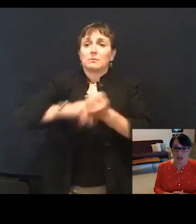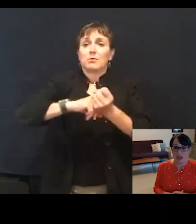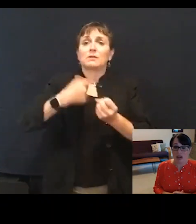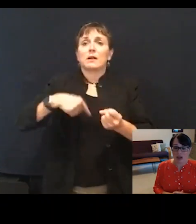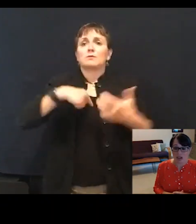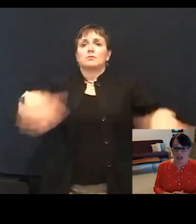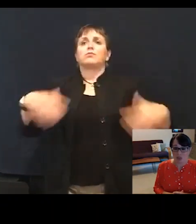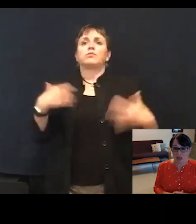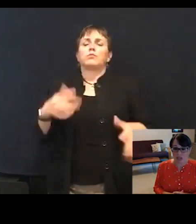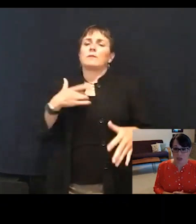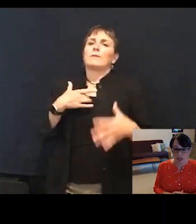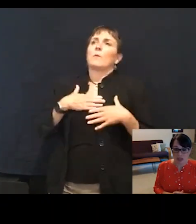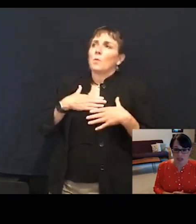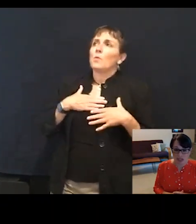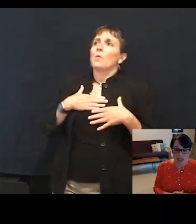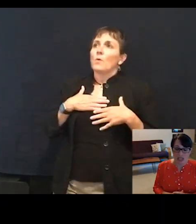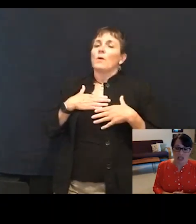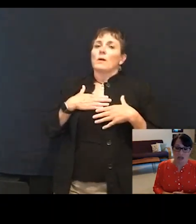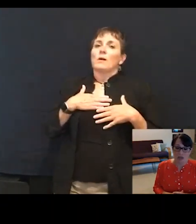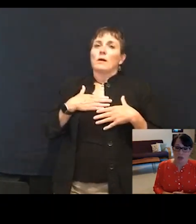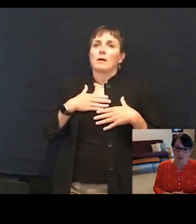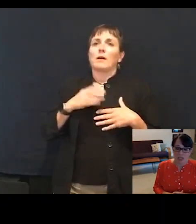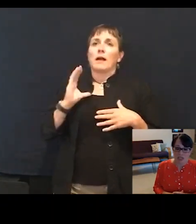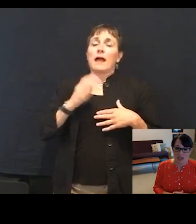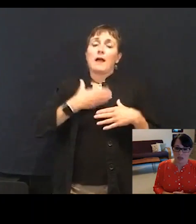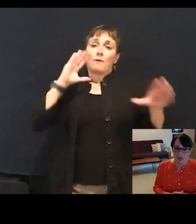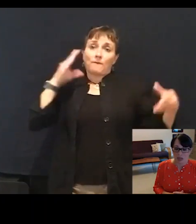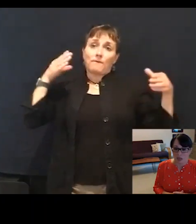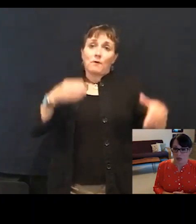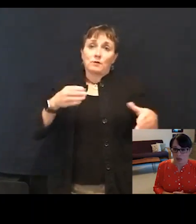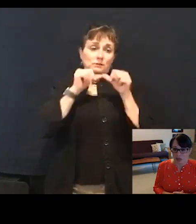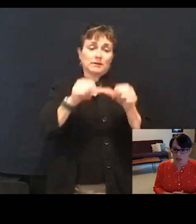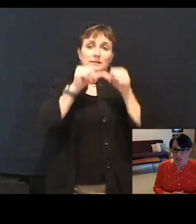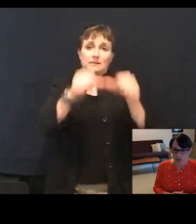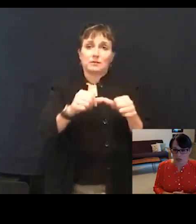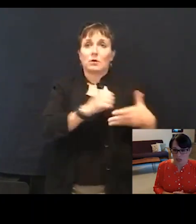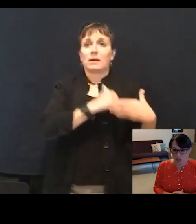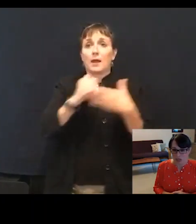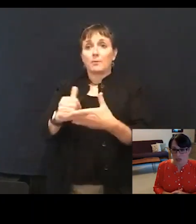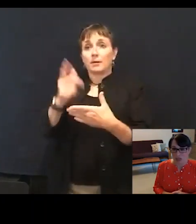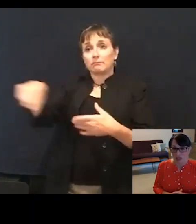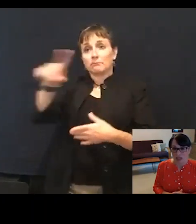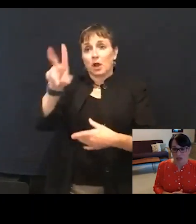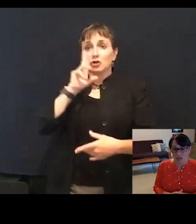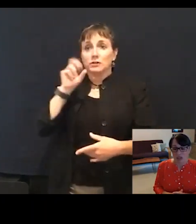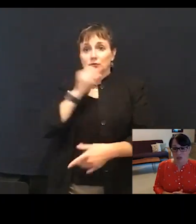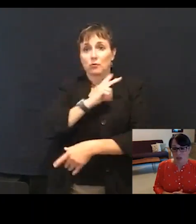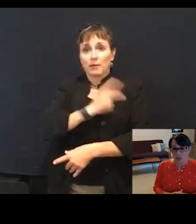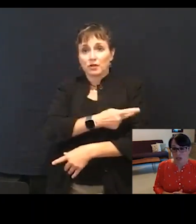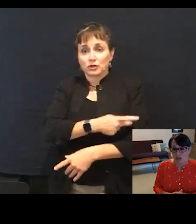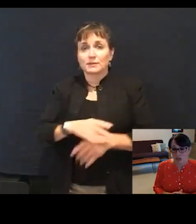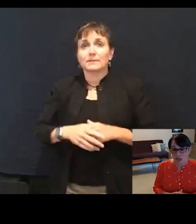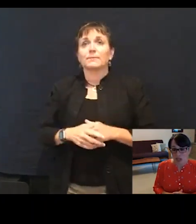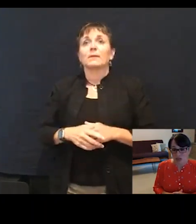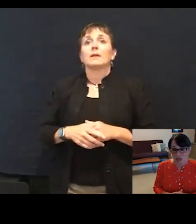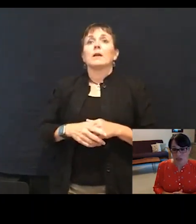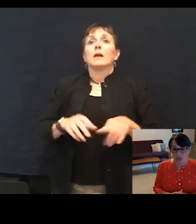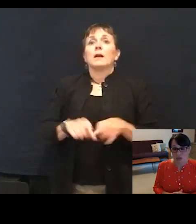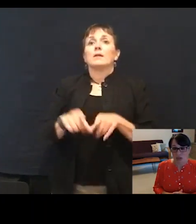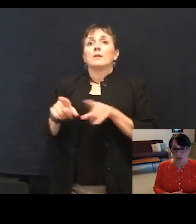on helping these patients. And one of Atsena's main programs is going to be developing a dual AAV vector-based treatment